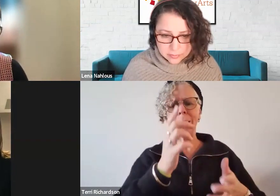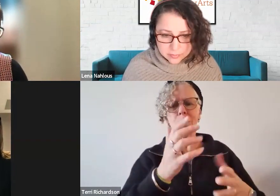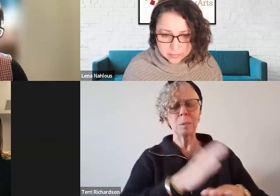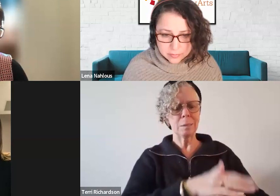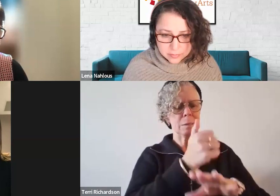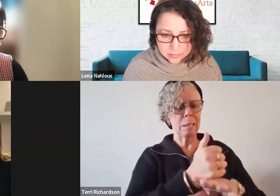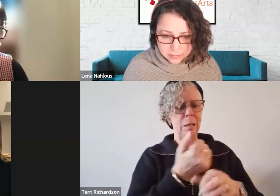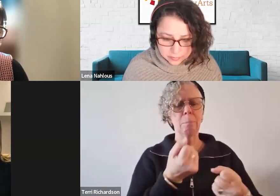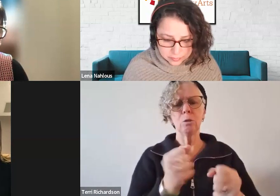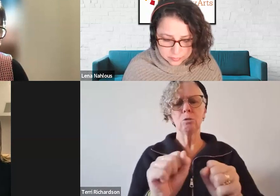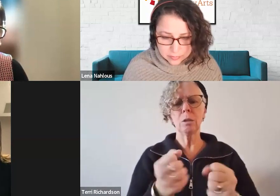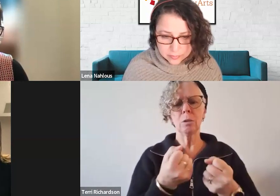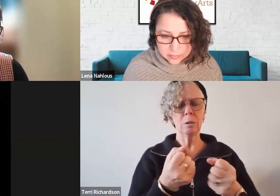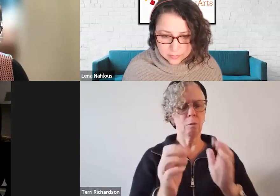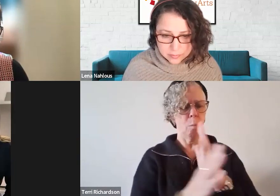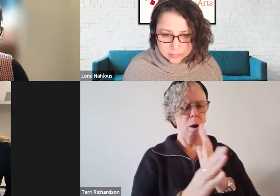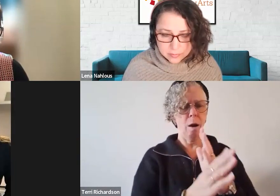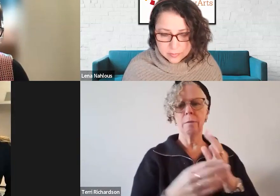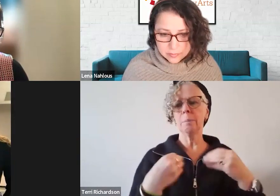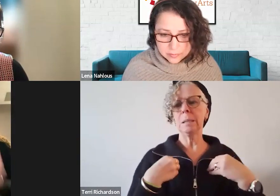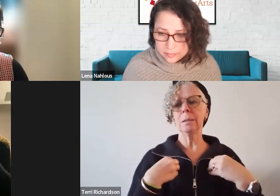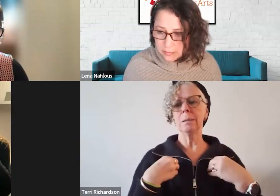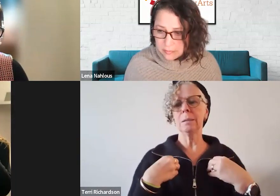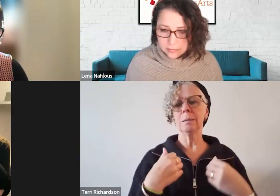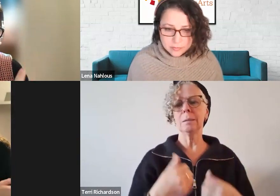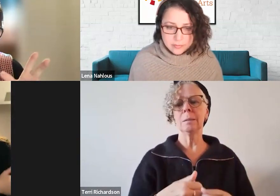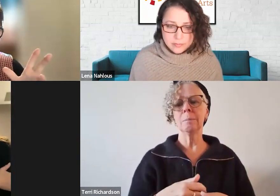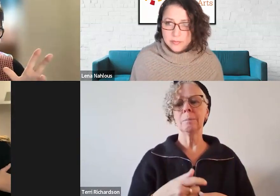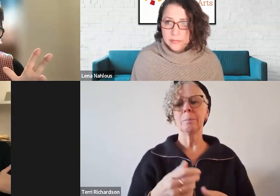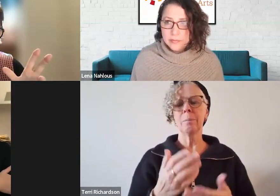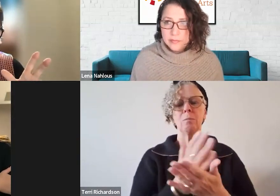of private corporations and particularly those with shareholder interests.